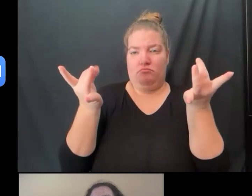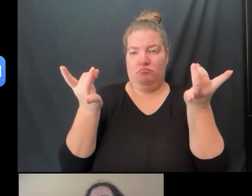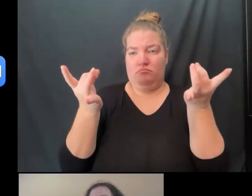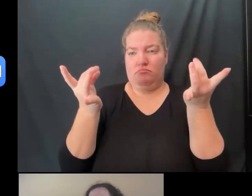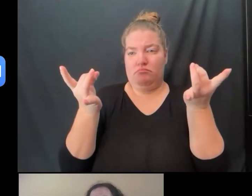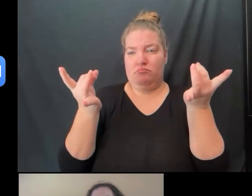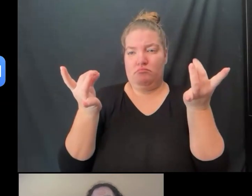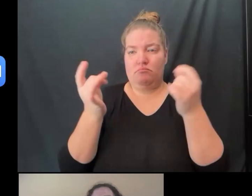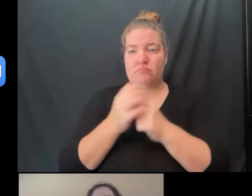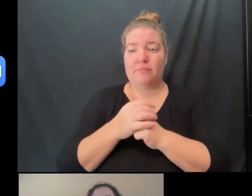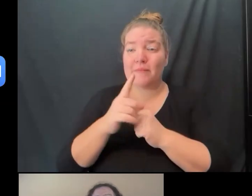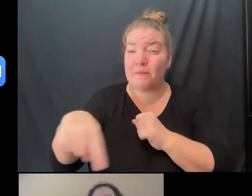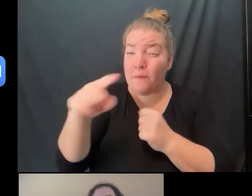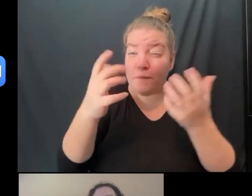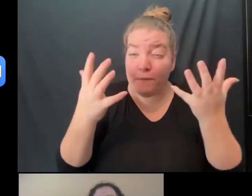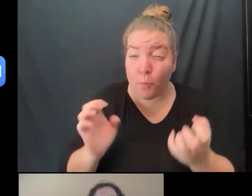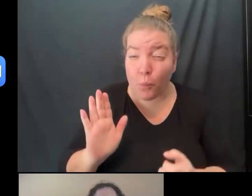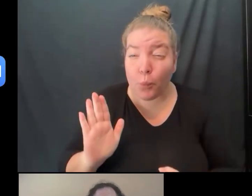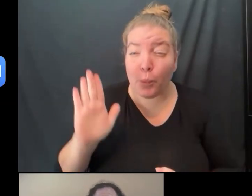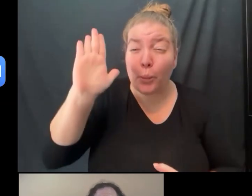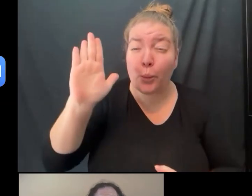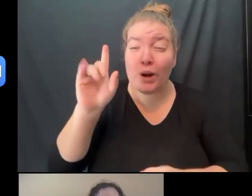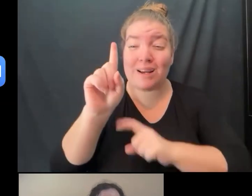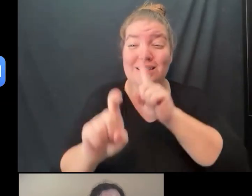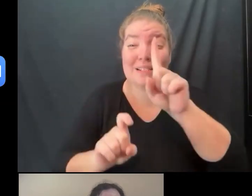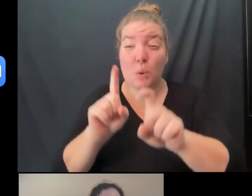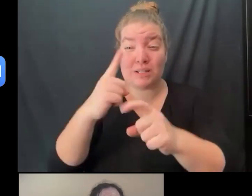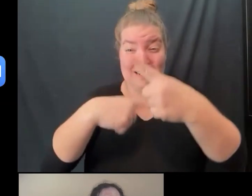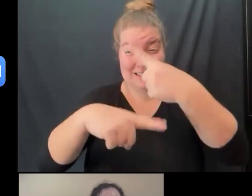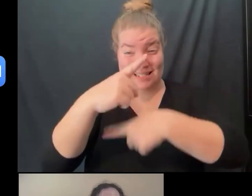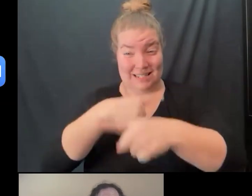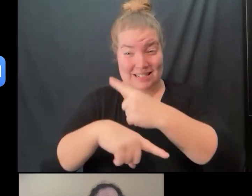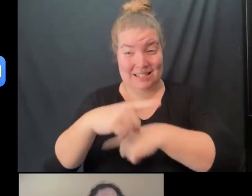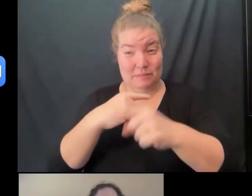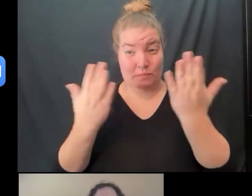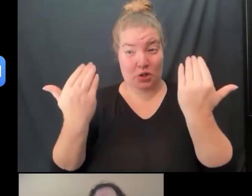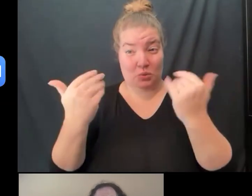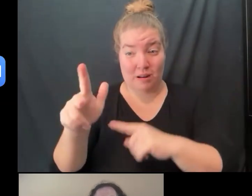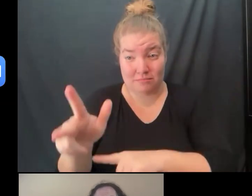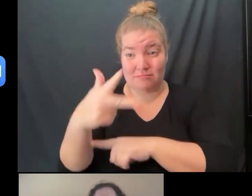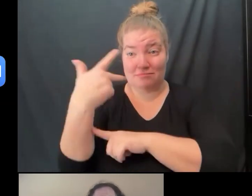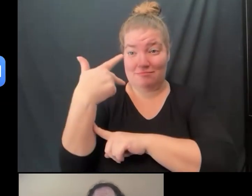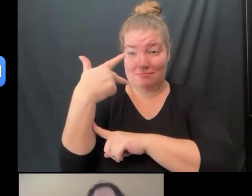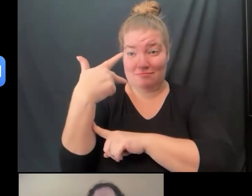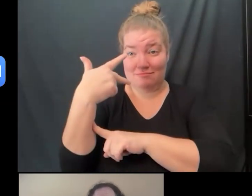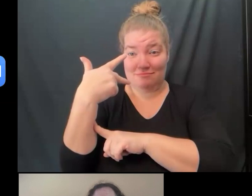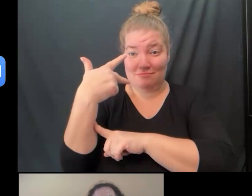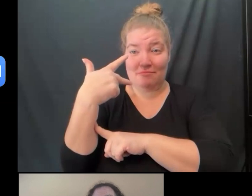sign language, for example. So you need to turn on your video, please send a chat message to host and panelists